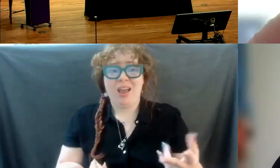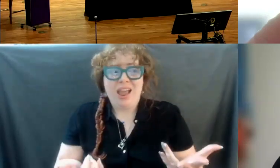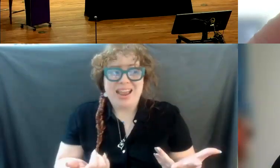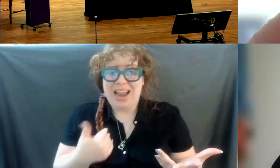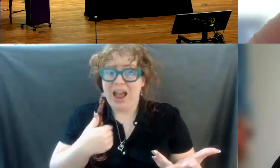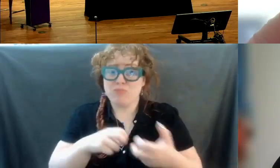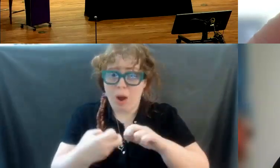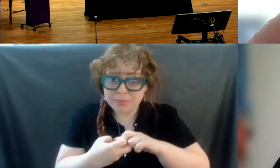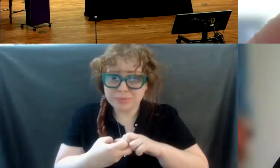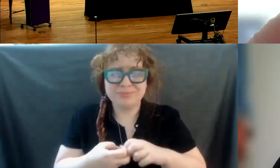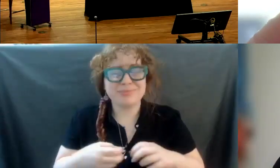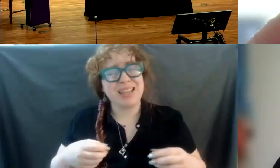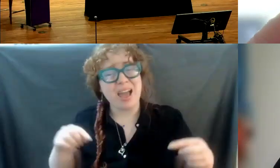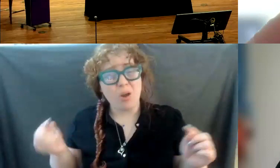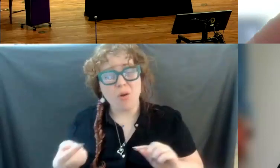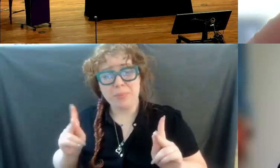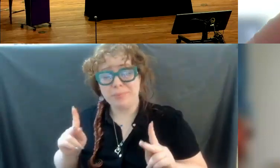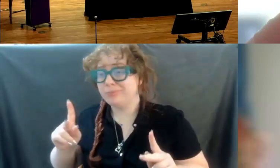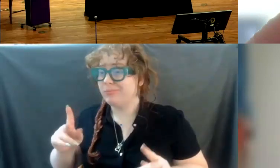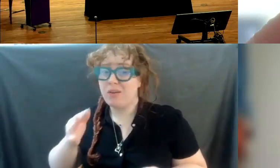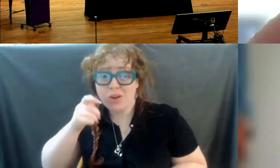that harm people with disabilities, rather than we're just asking the system